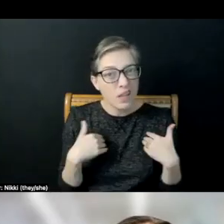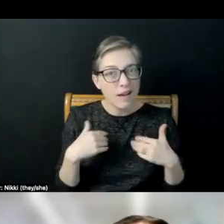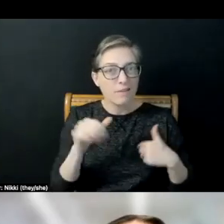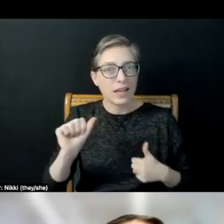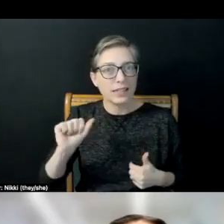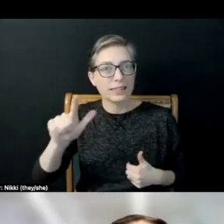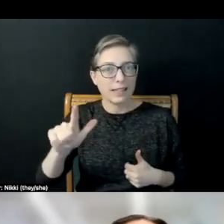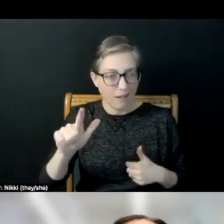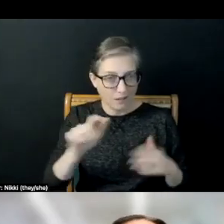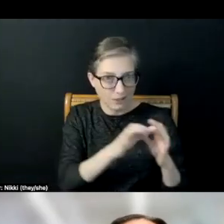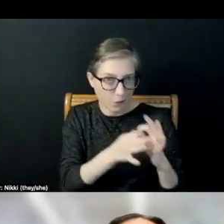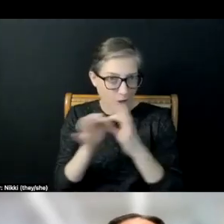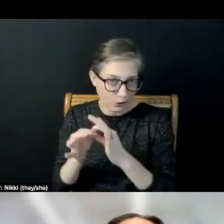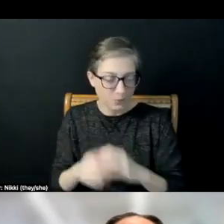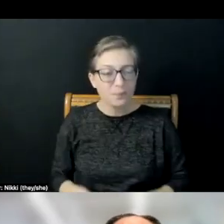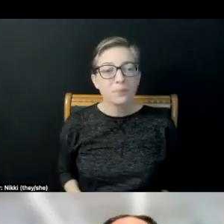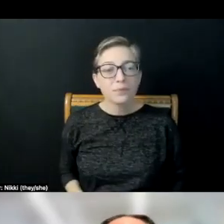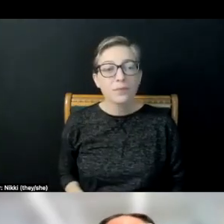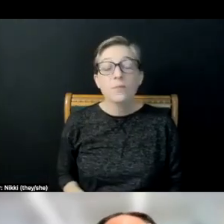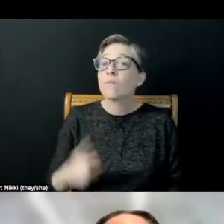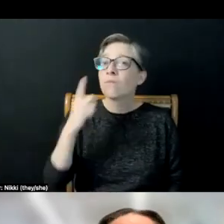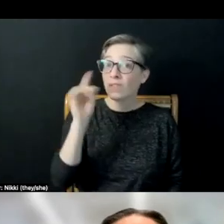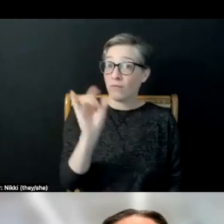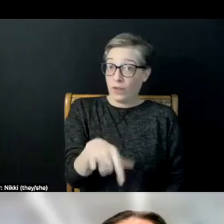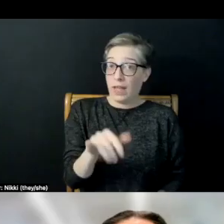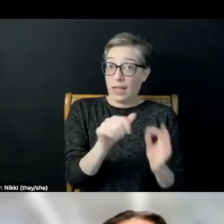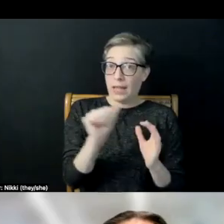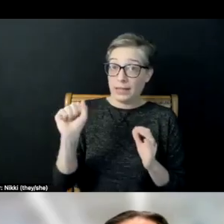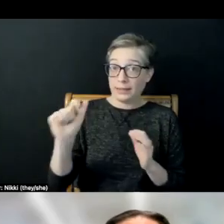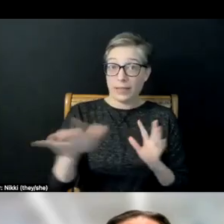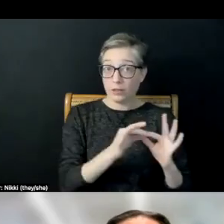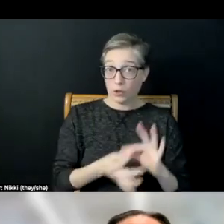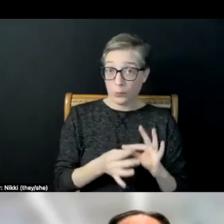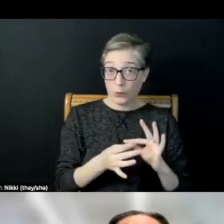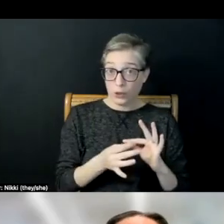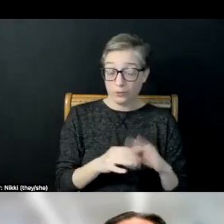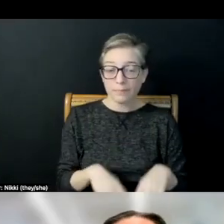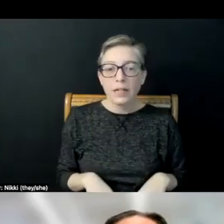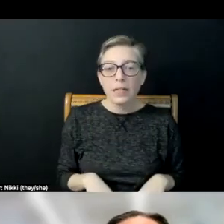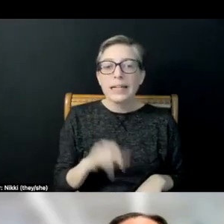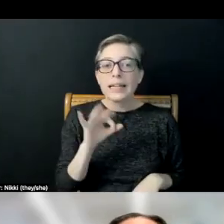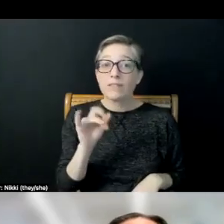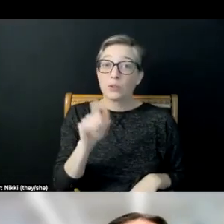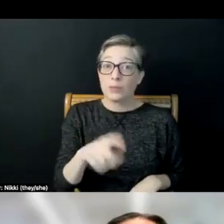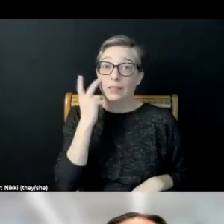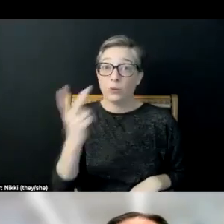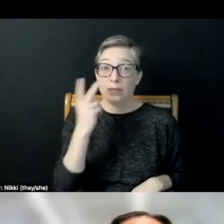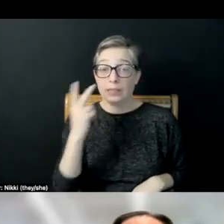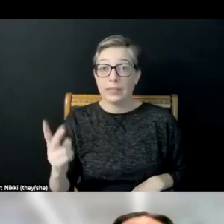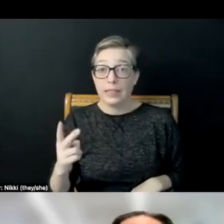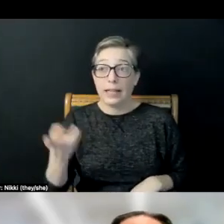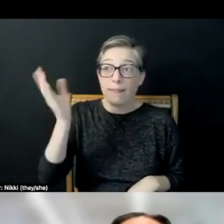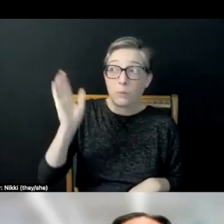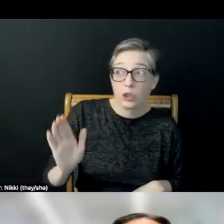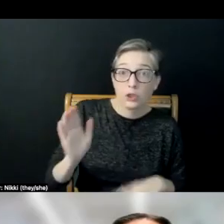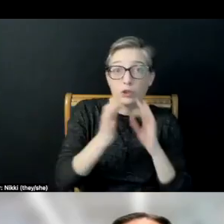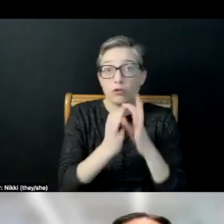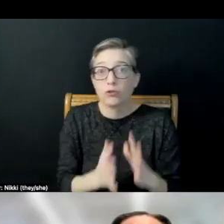For ASL if you'd like to make the interpreters box bigger so that you can see better,